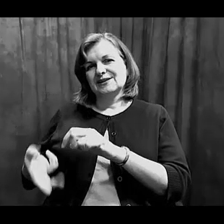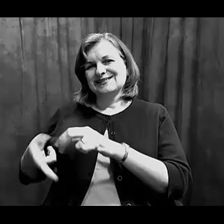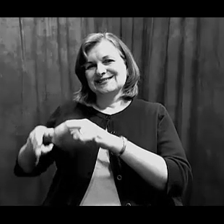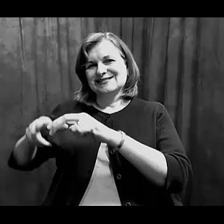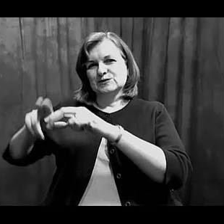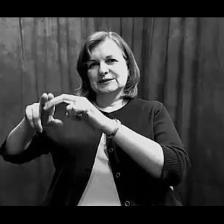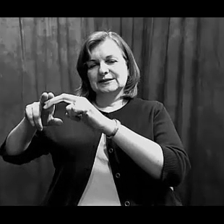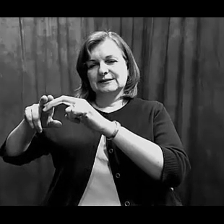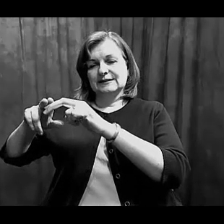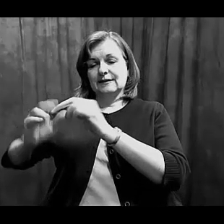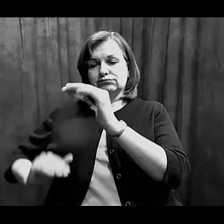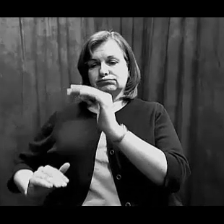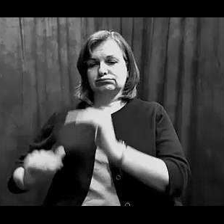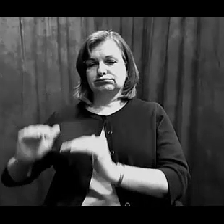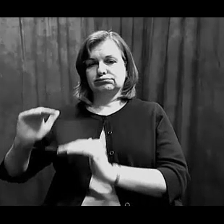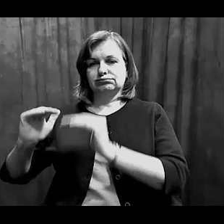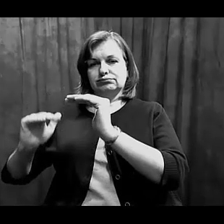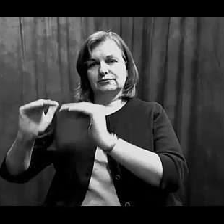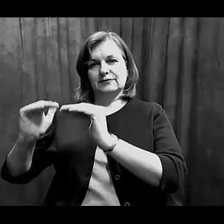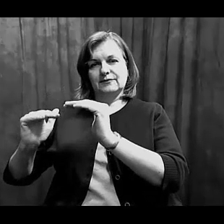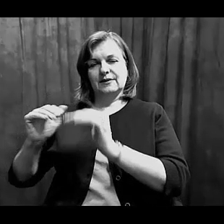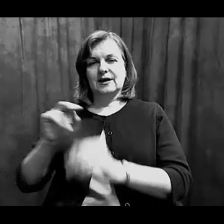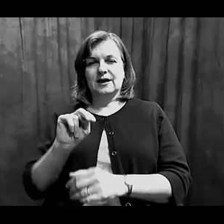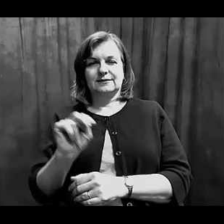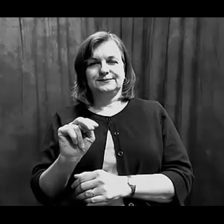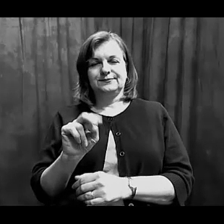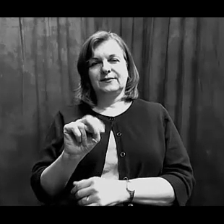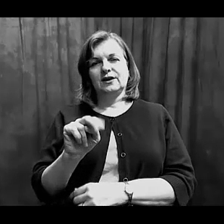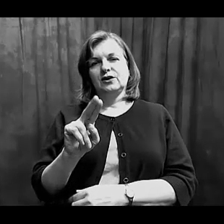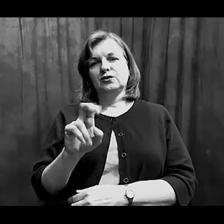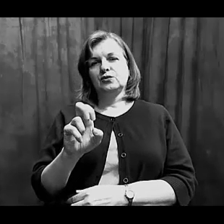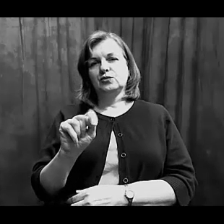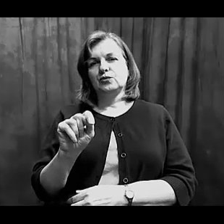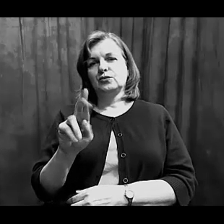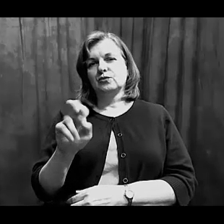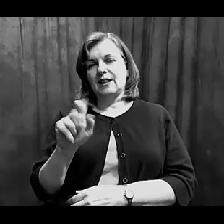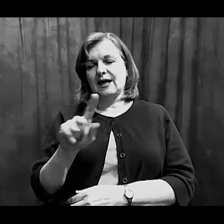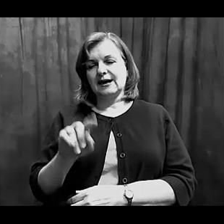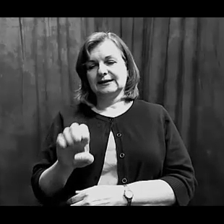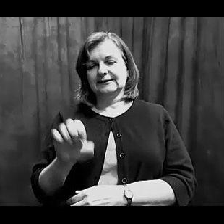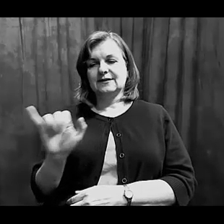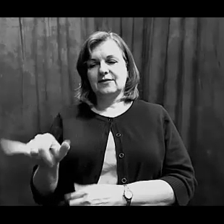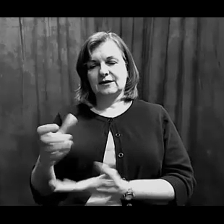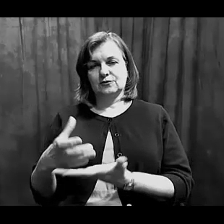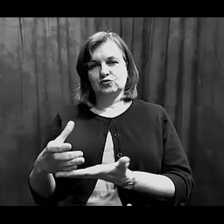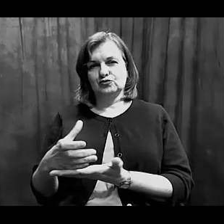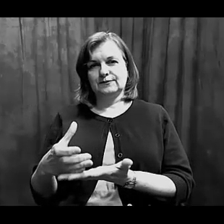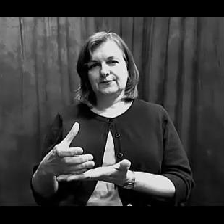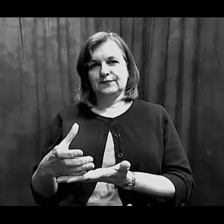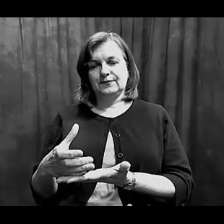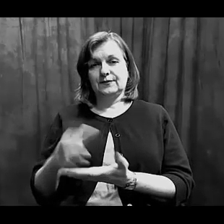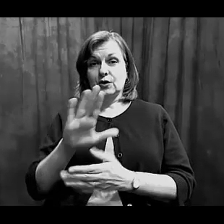we are going to increase the hydrogen concentration and again neutralize